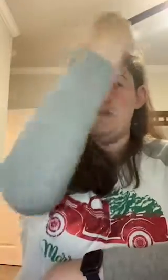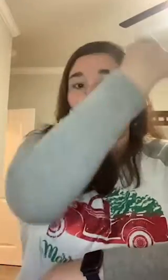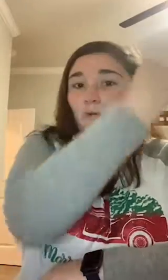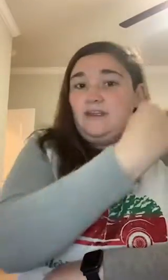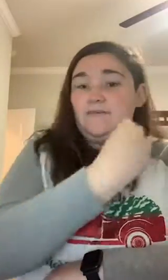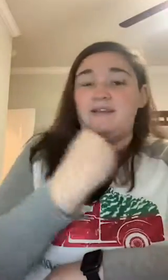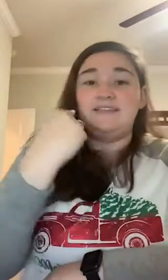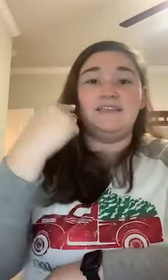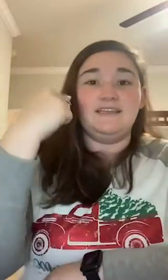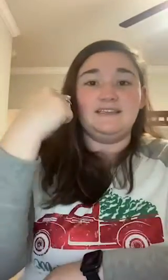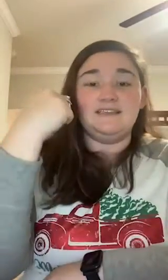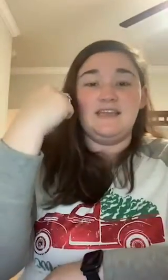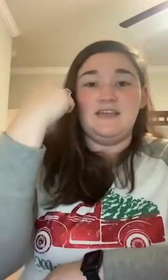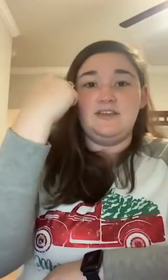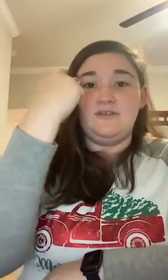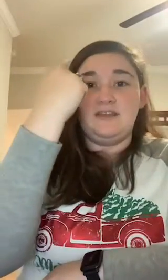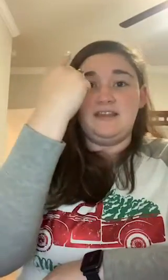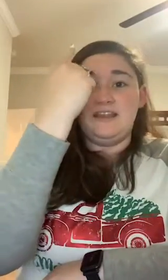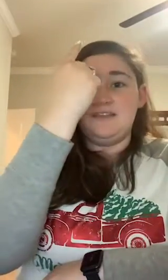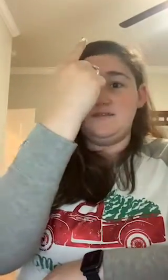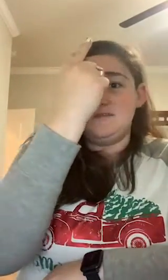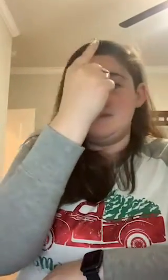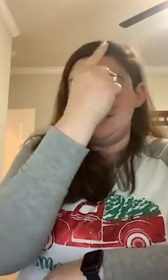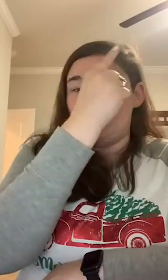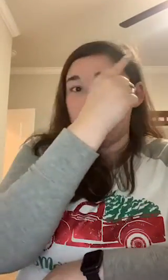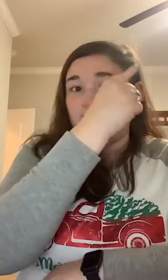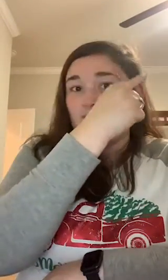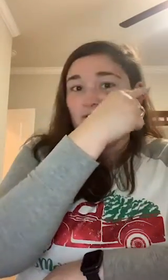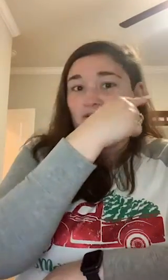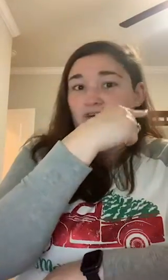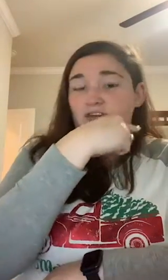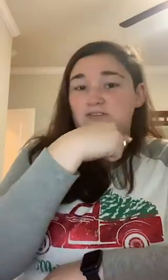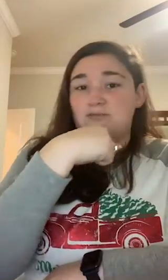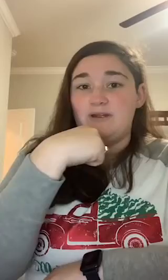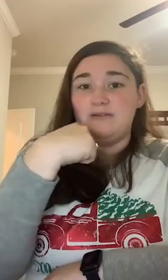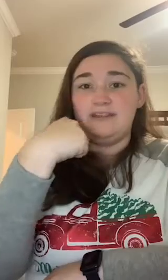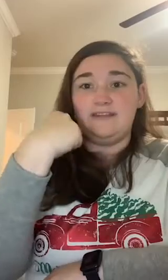hold it in place like this. you can, like, see as my finger goes around like this